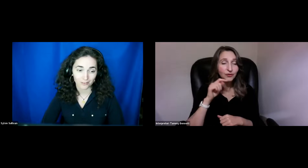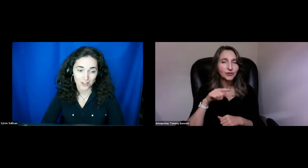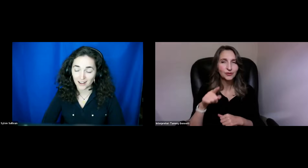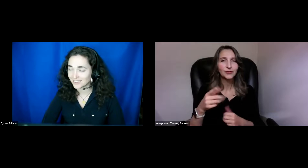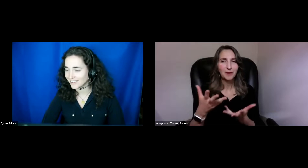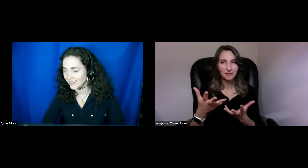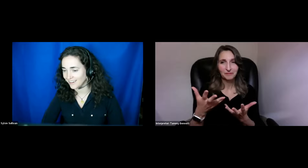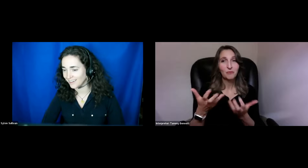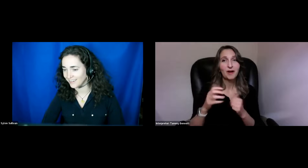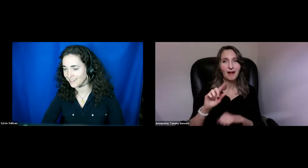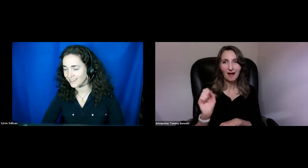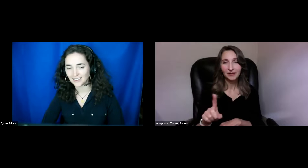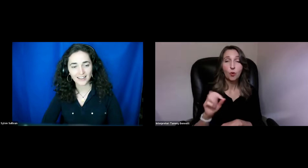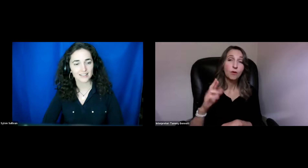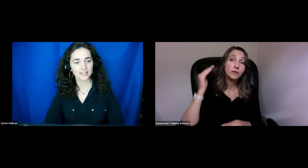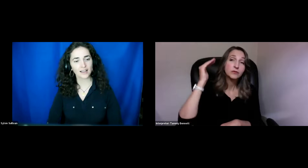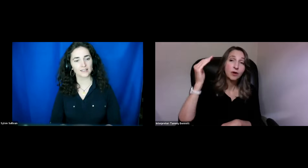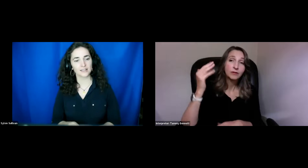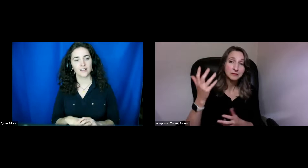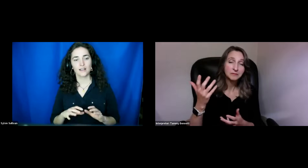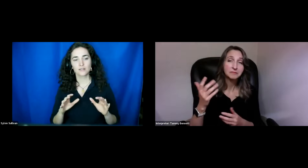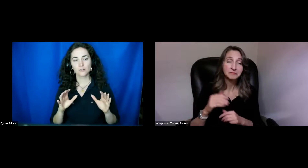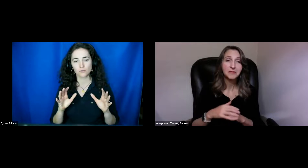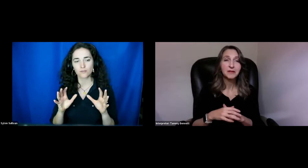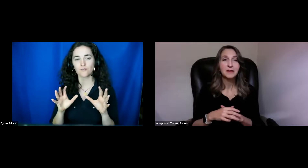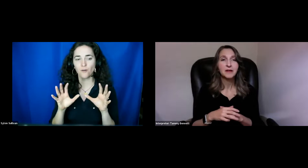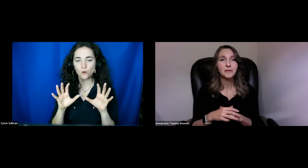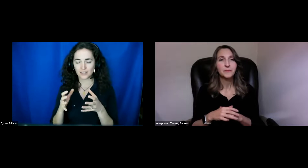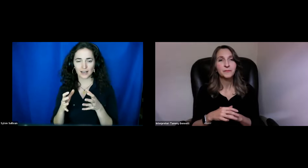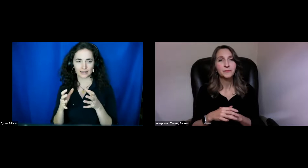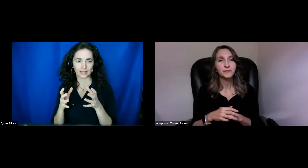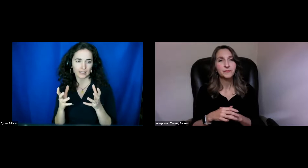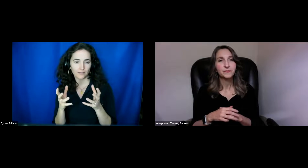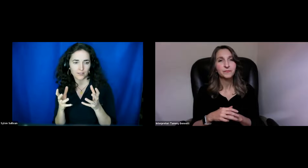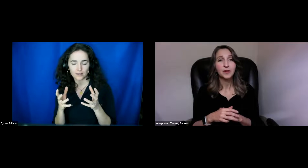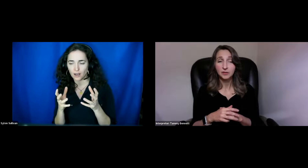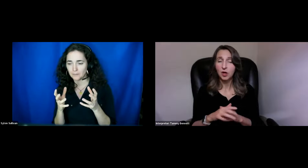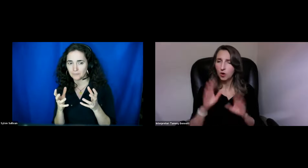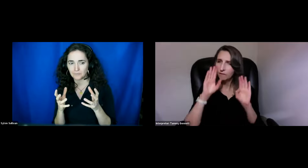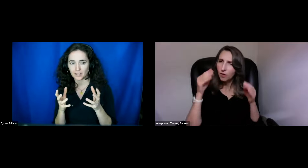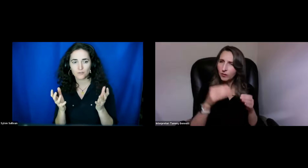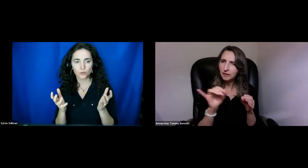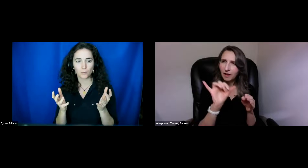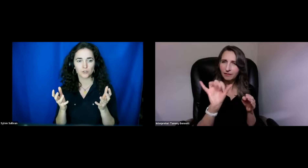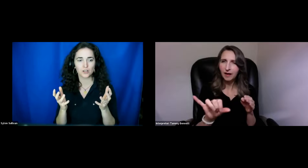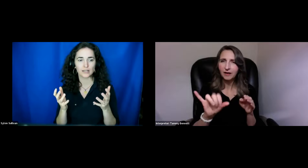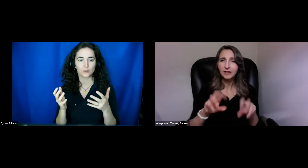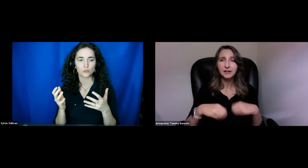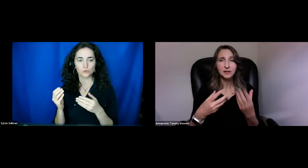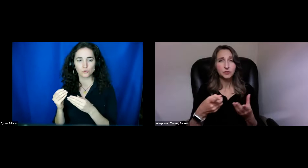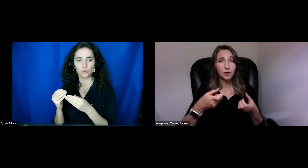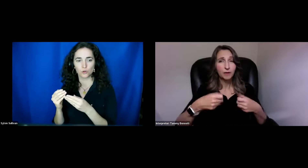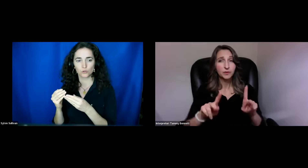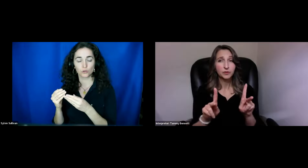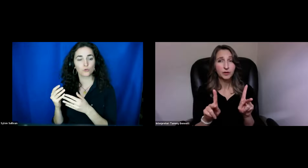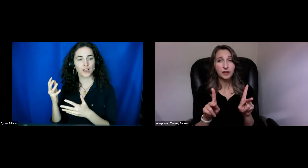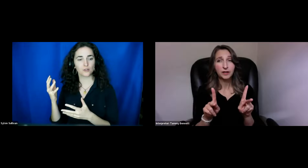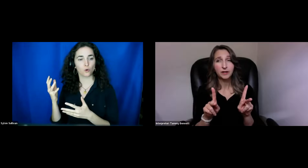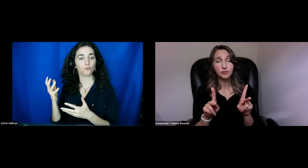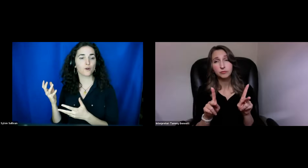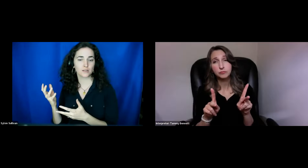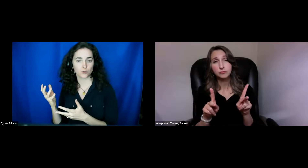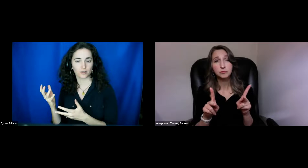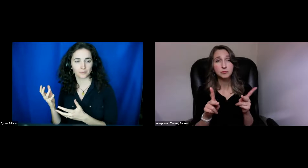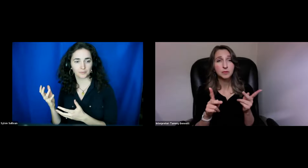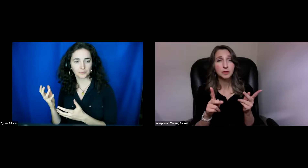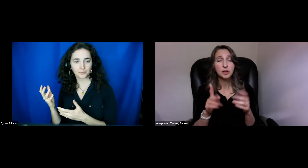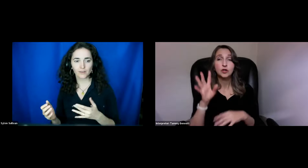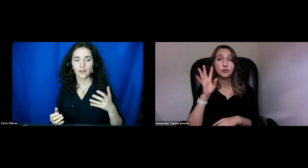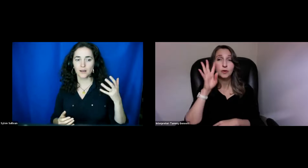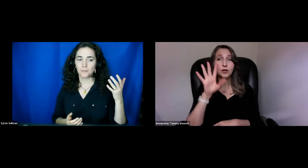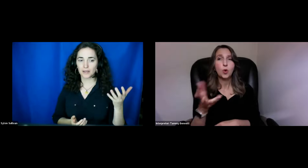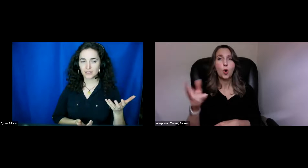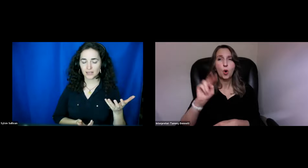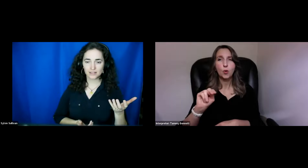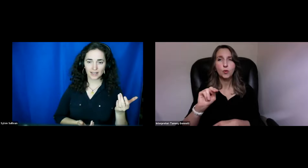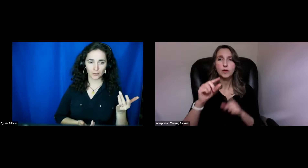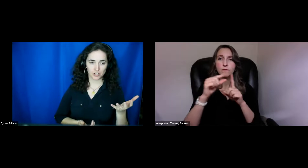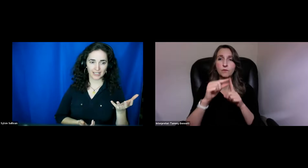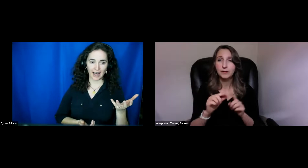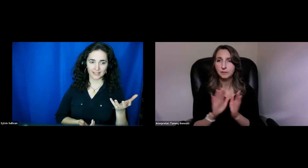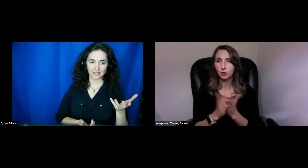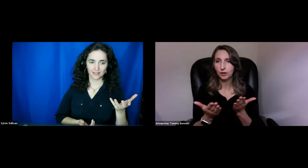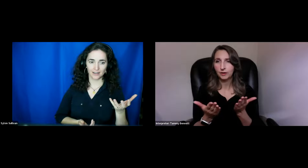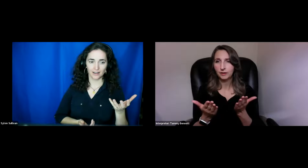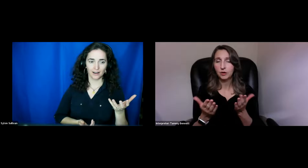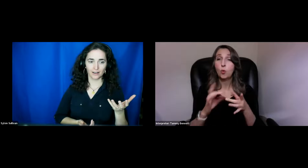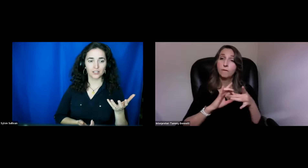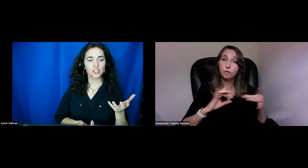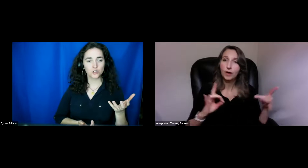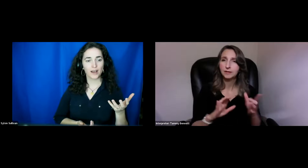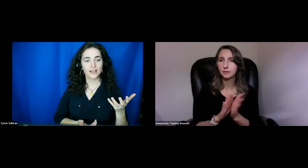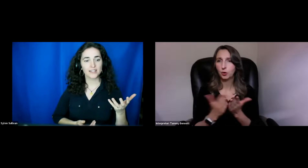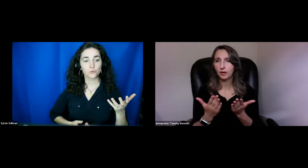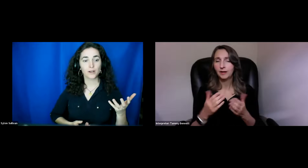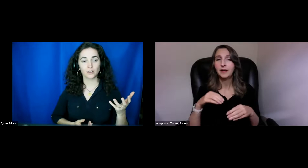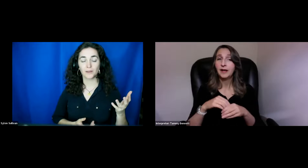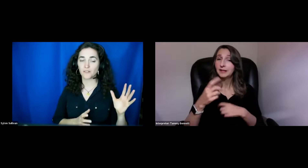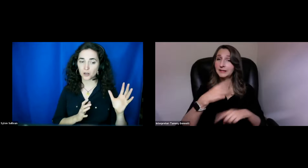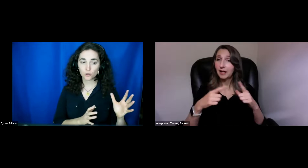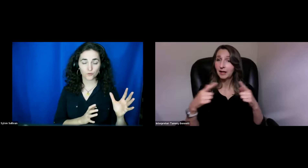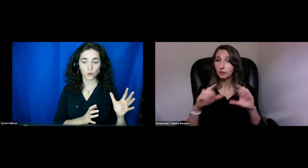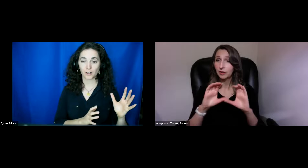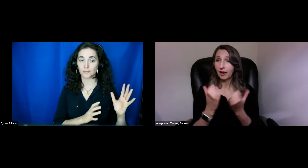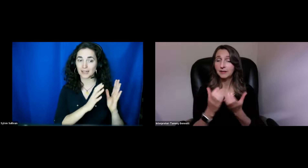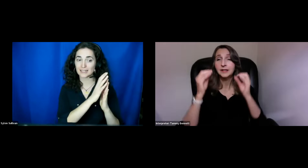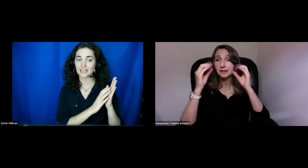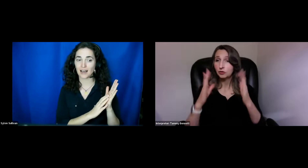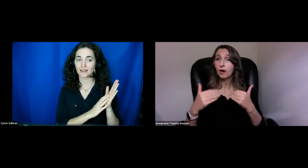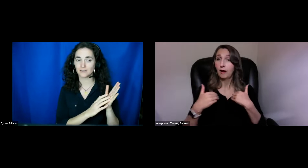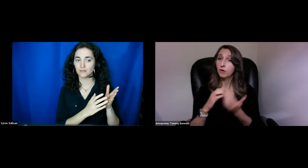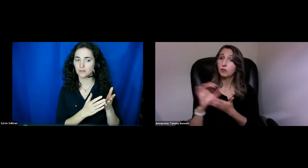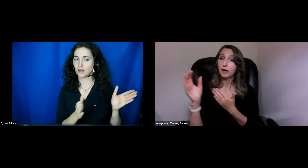Nice. nice. So focusing like that gives gives you an opportunity to to create your own phrase book, because in a sign language class the teacher has a curriculum, a very useful curriculum that's designed